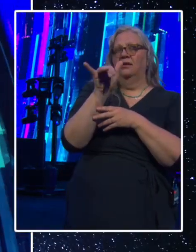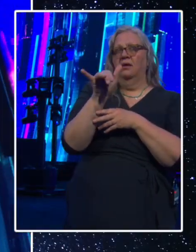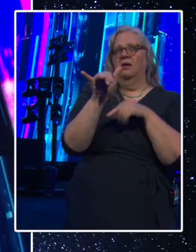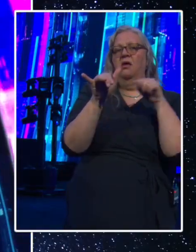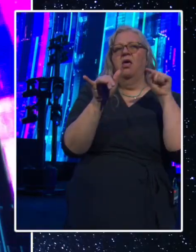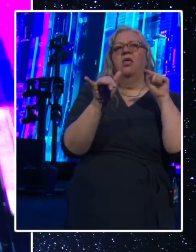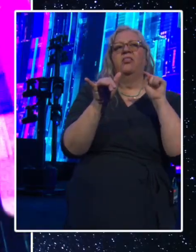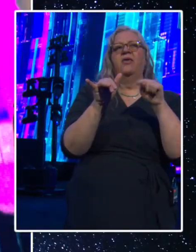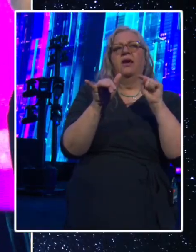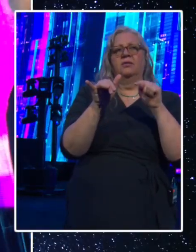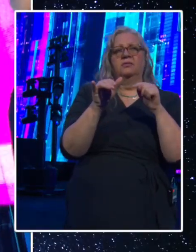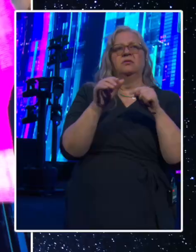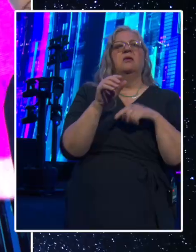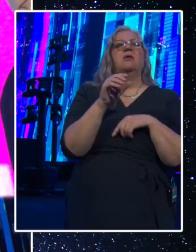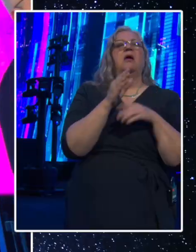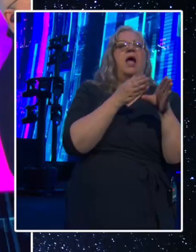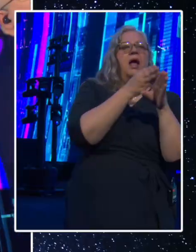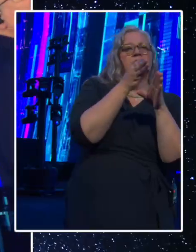With our multi-tenancy capabilities,